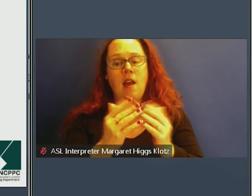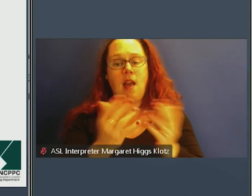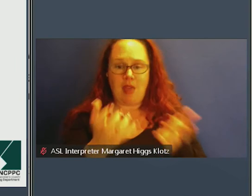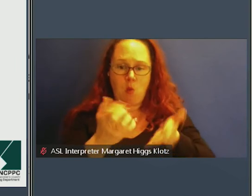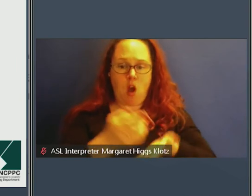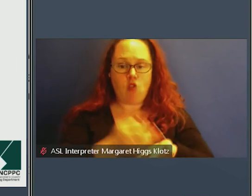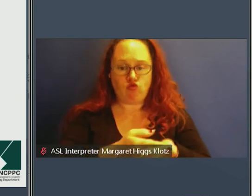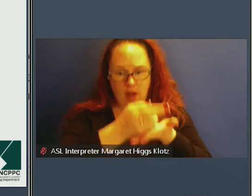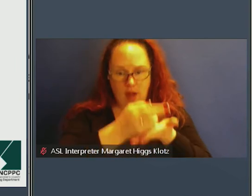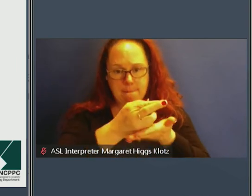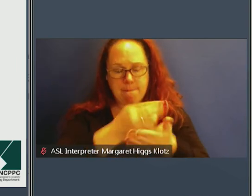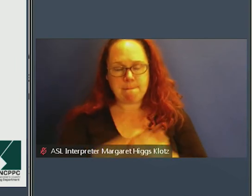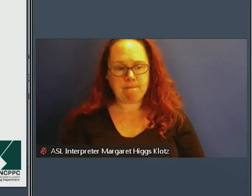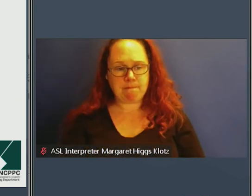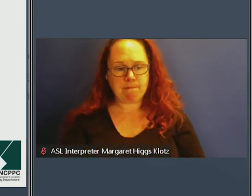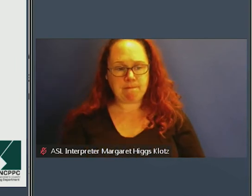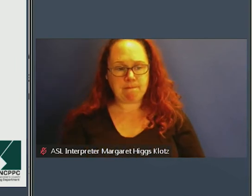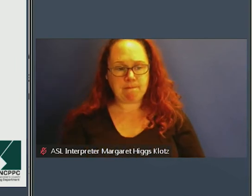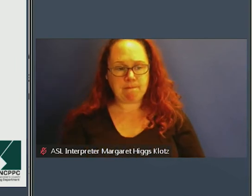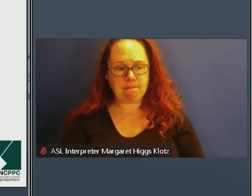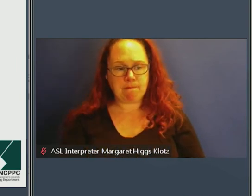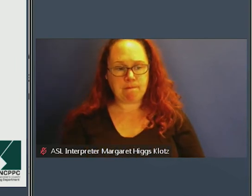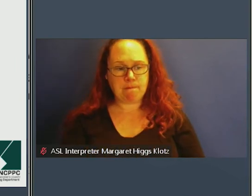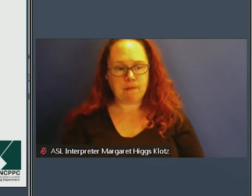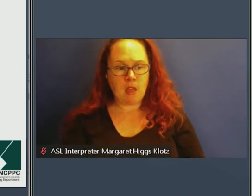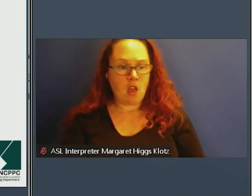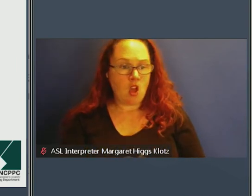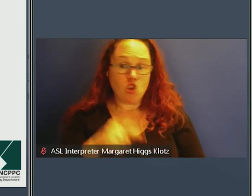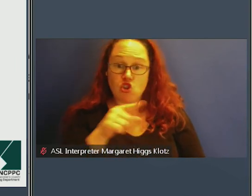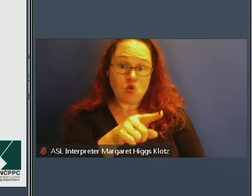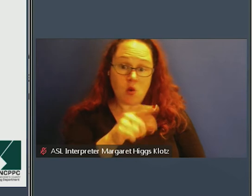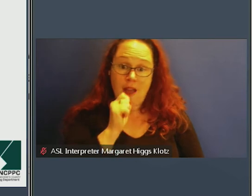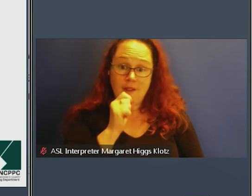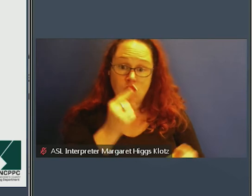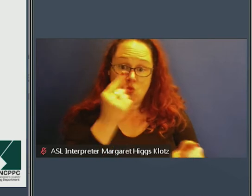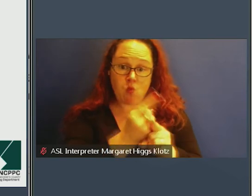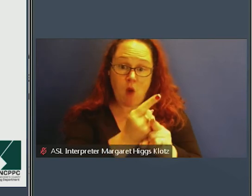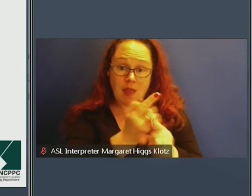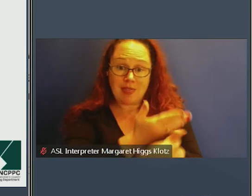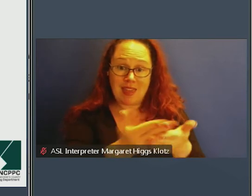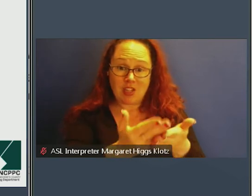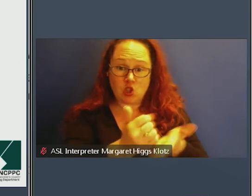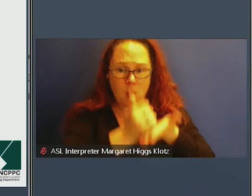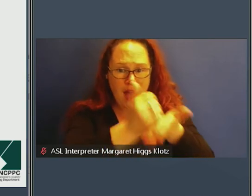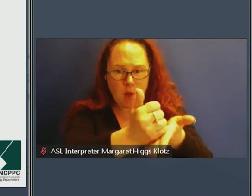you don't have like the things they need to do. So, so there's, there aren't any good food options, close.